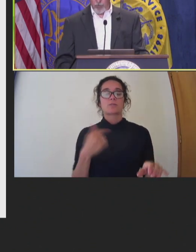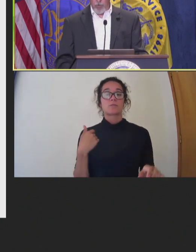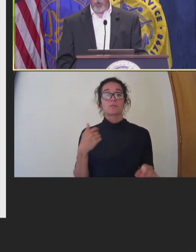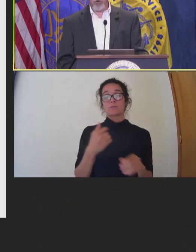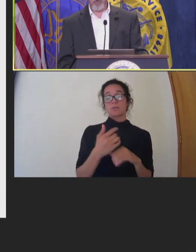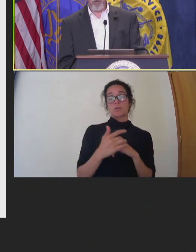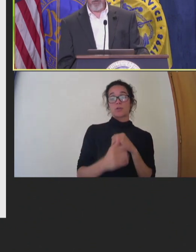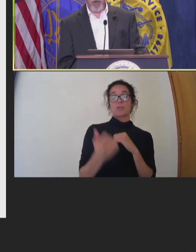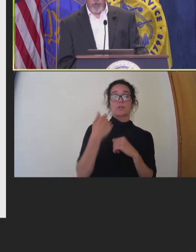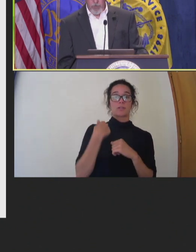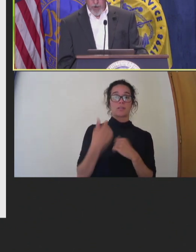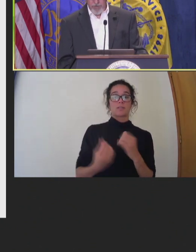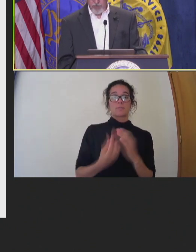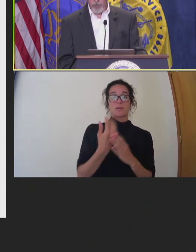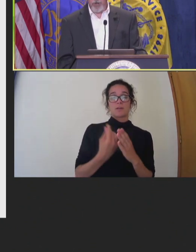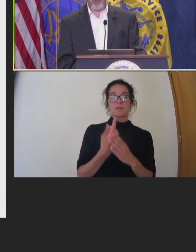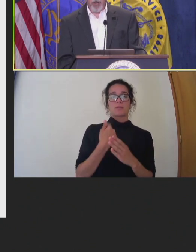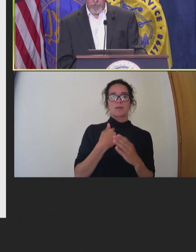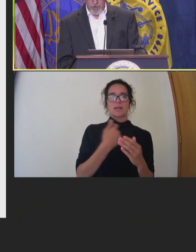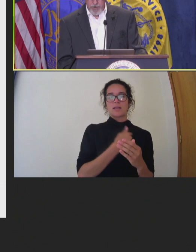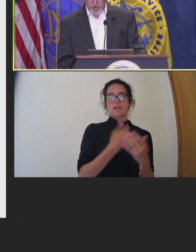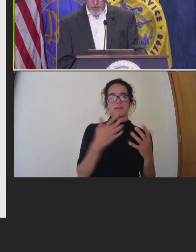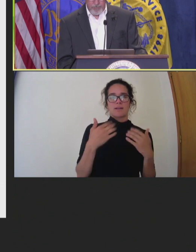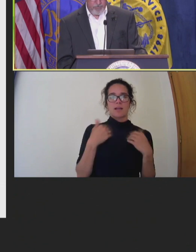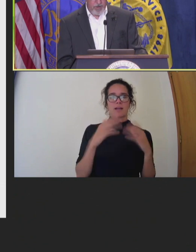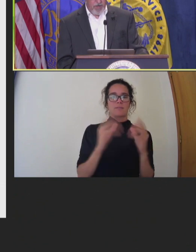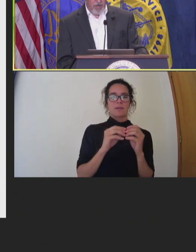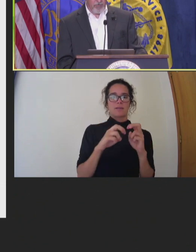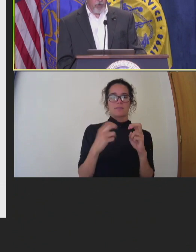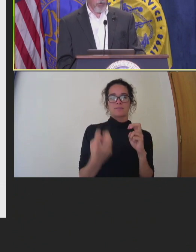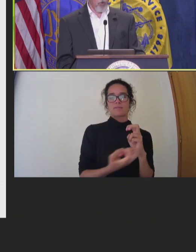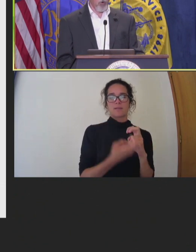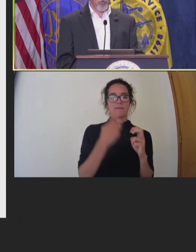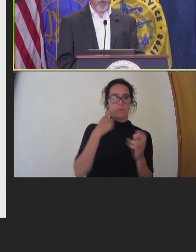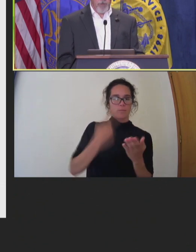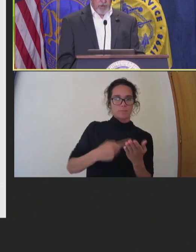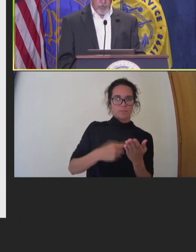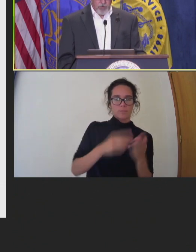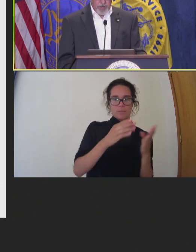report available by the June ACIP meeting. And the full report will be available later